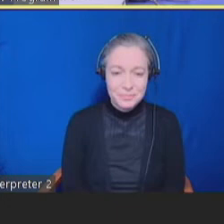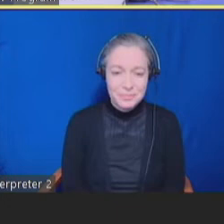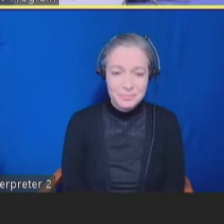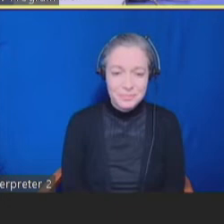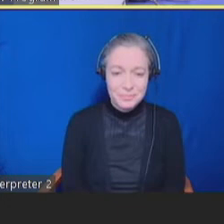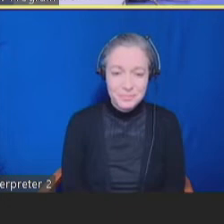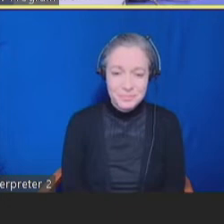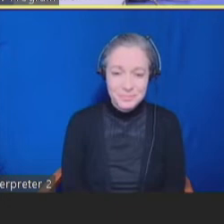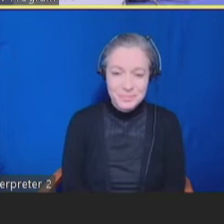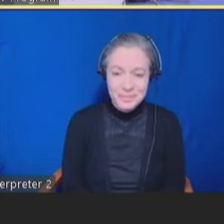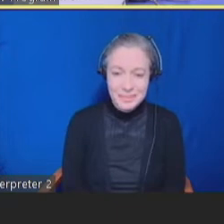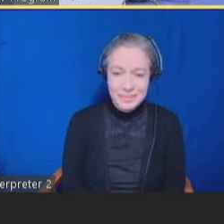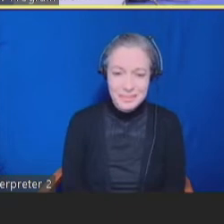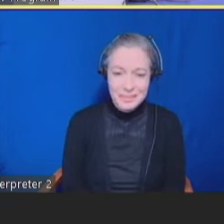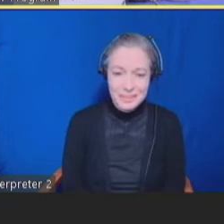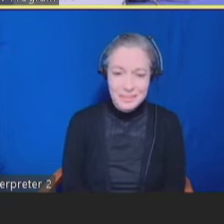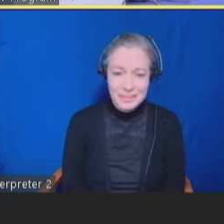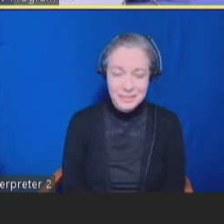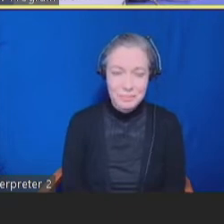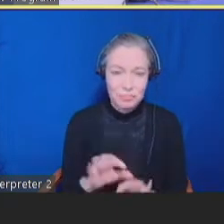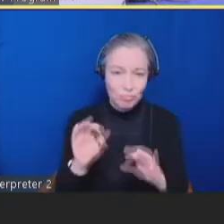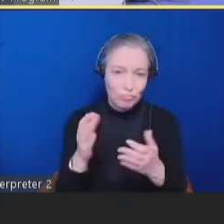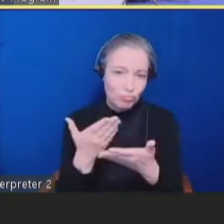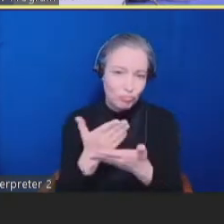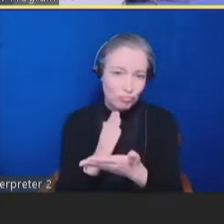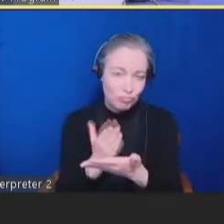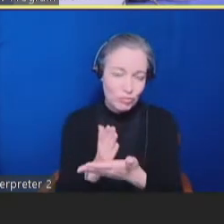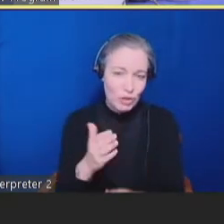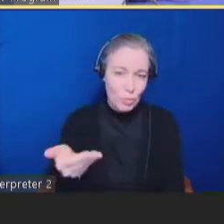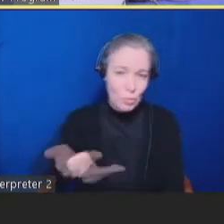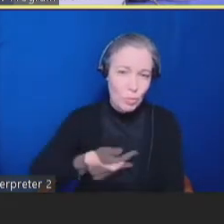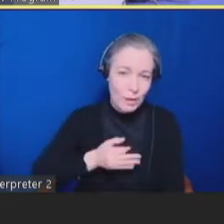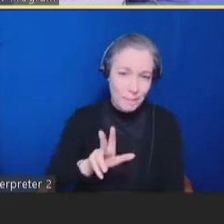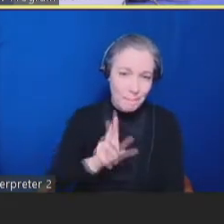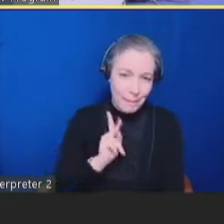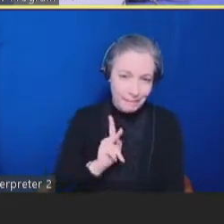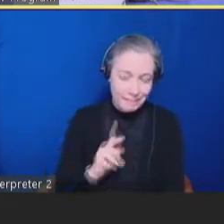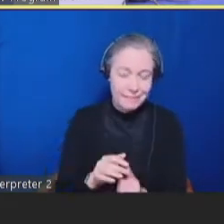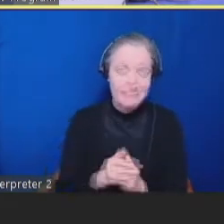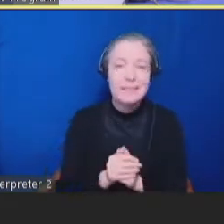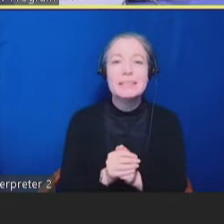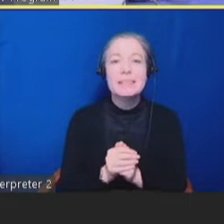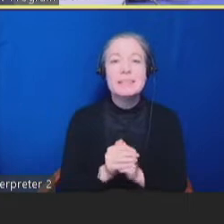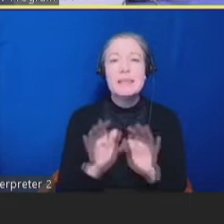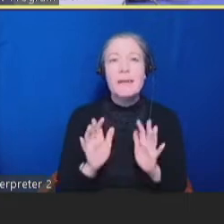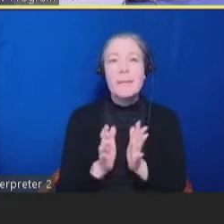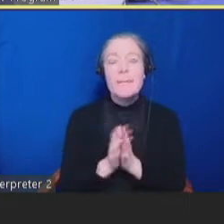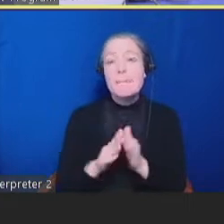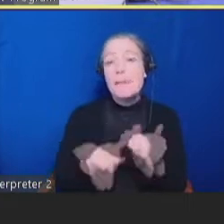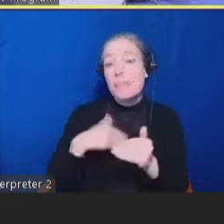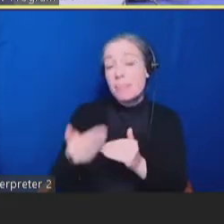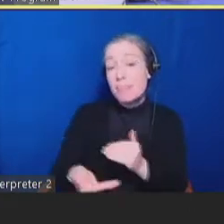Robert Hopkins: All right. Welcome back from our break. Our next presentation is entitled "A